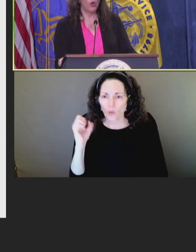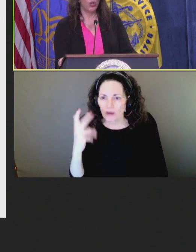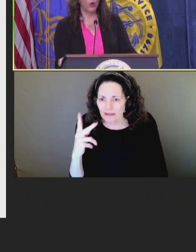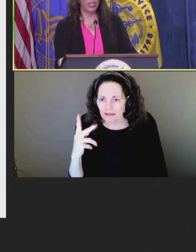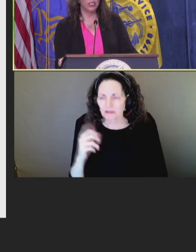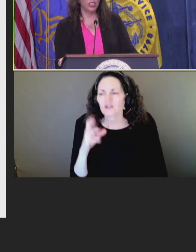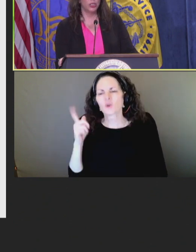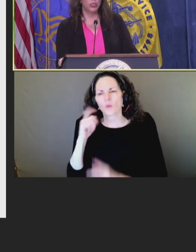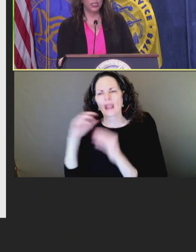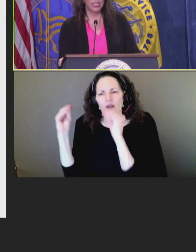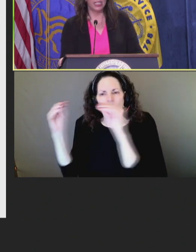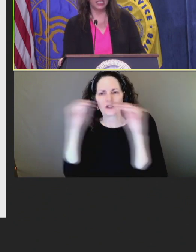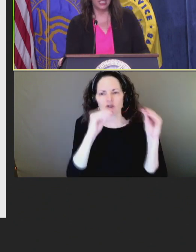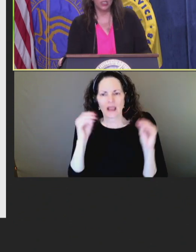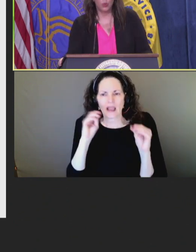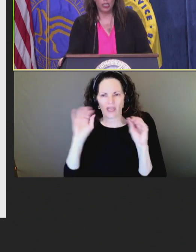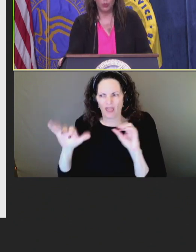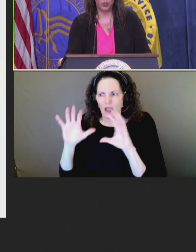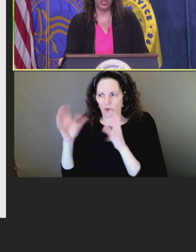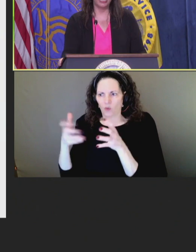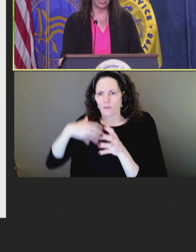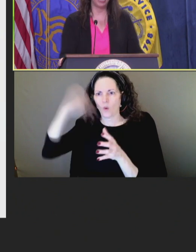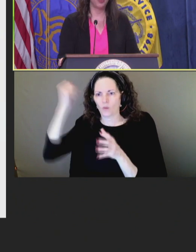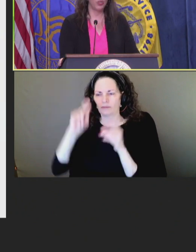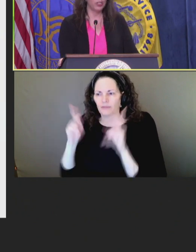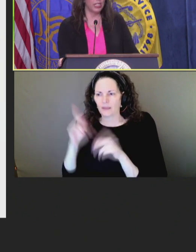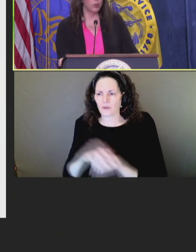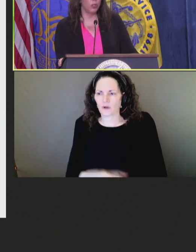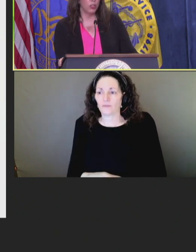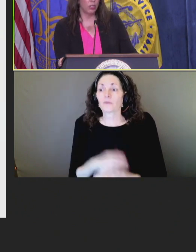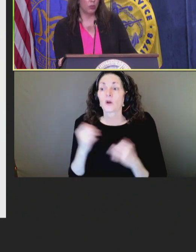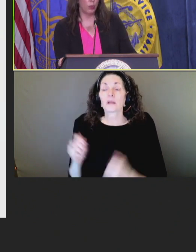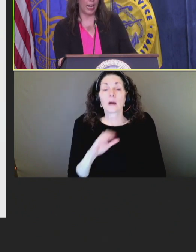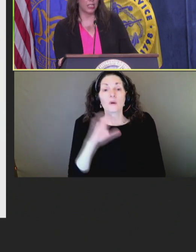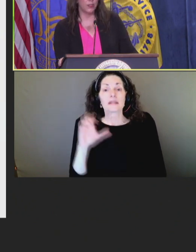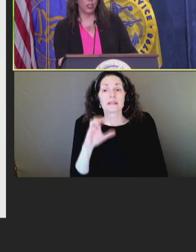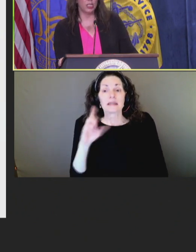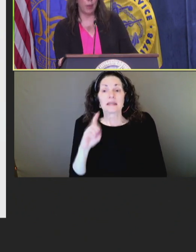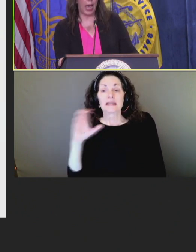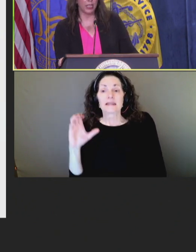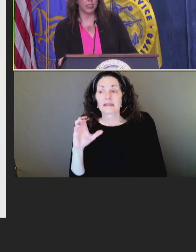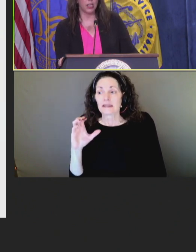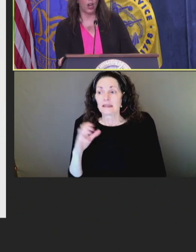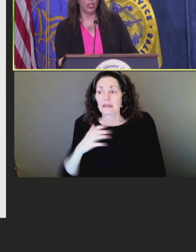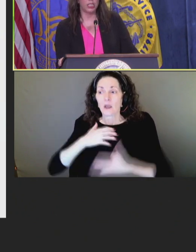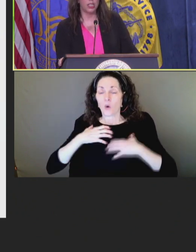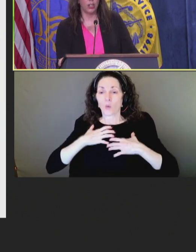according to CDC's respiratory dashboard, these were the rates for this past -- or for